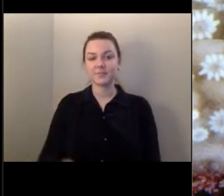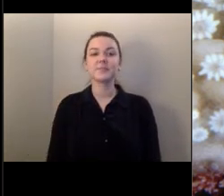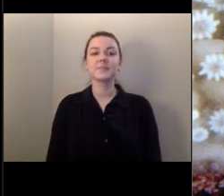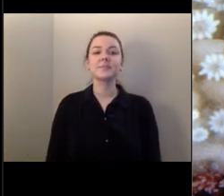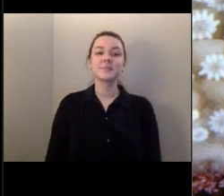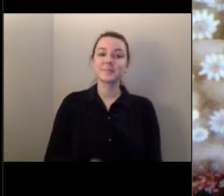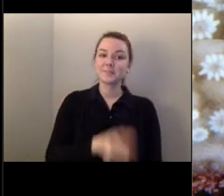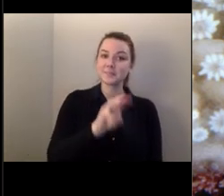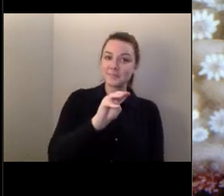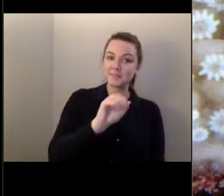Mālama ʻAina.